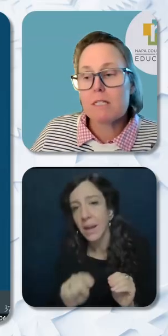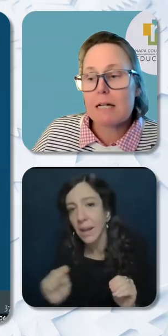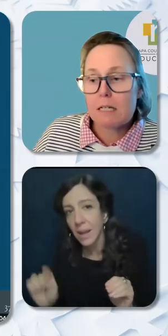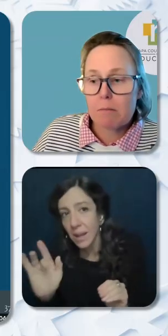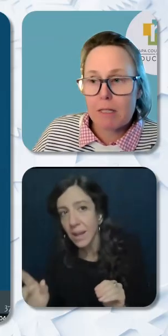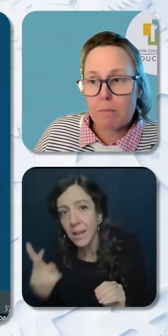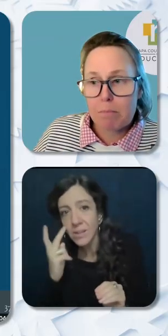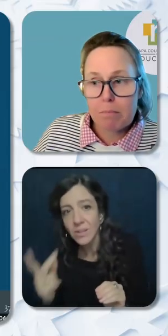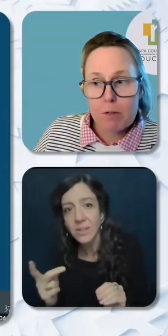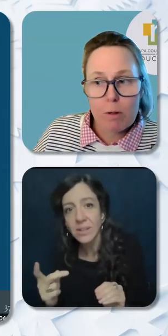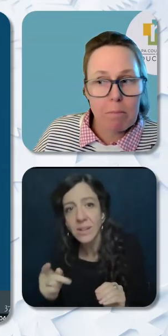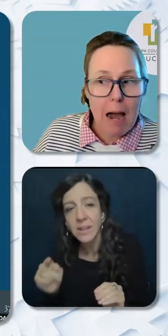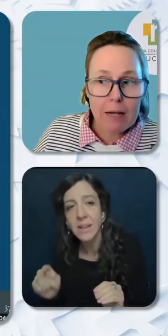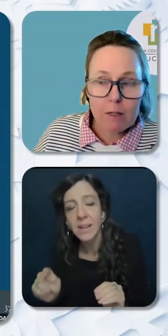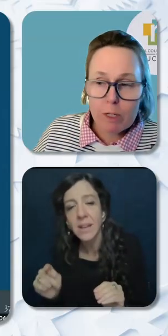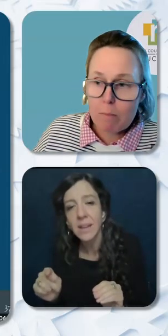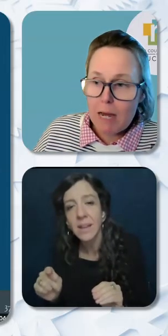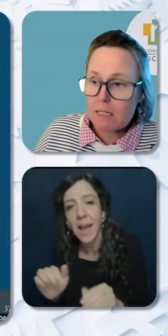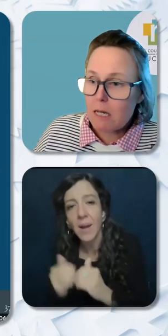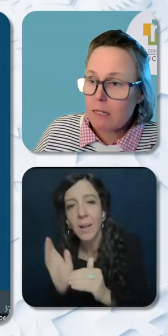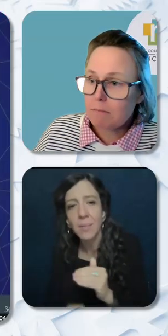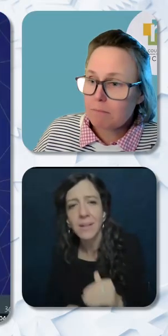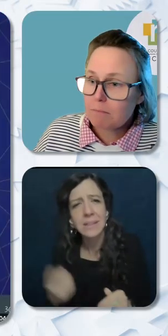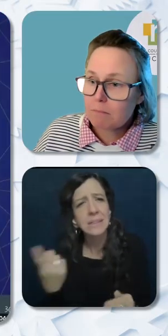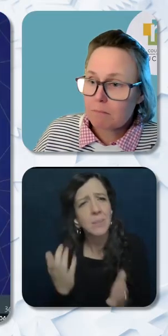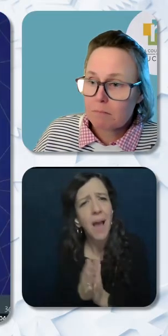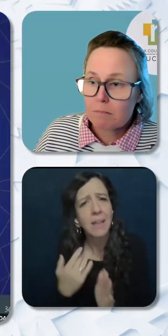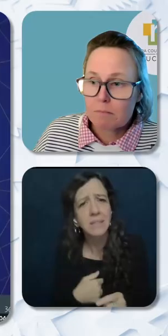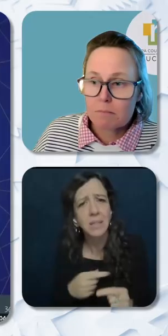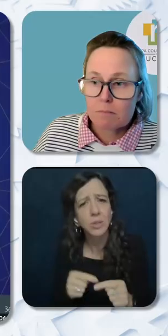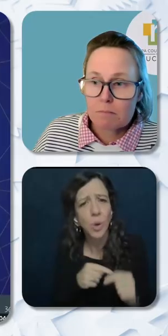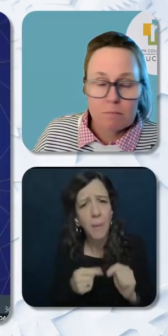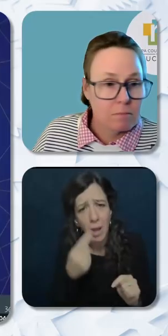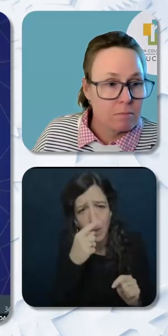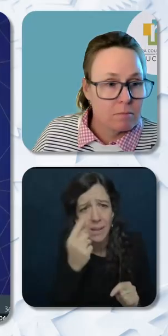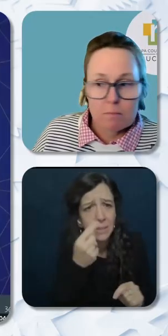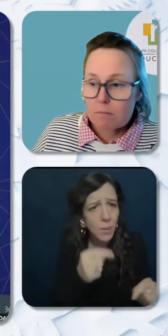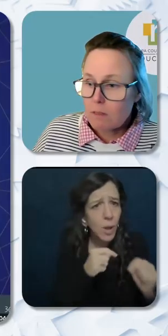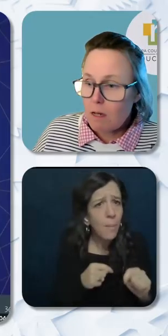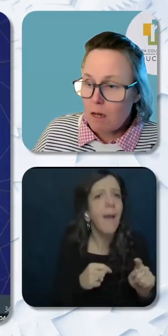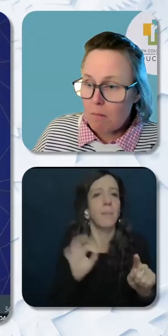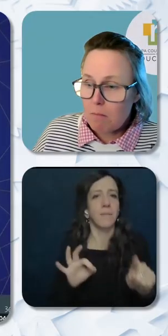Oh, someone's asking about the going back. Can we go back a slide?